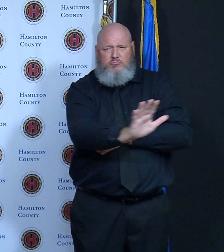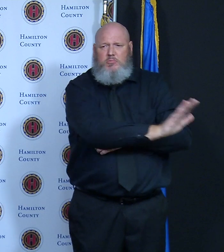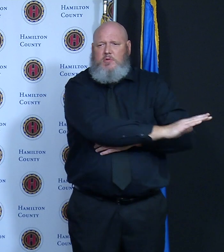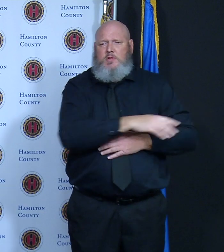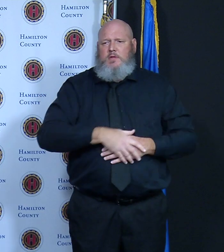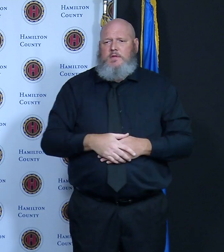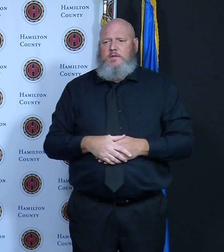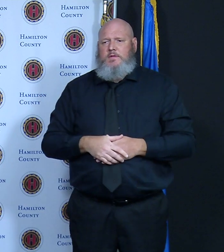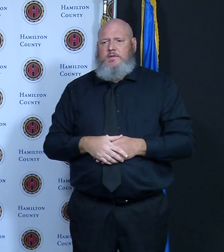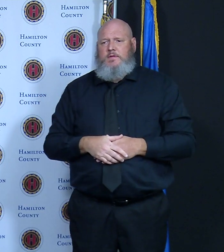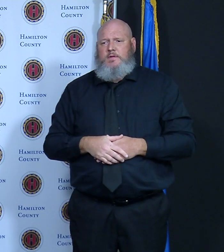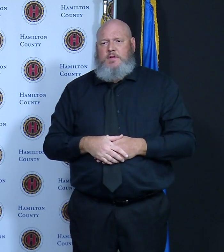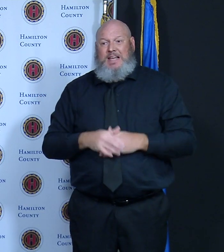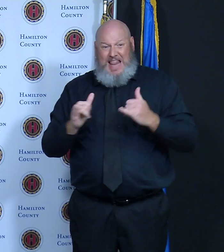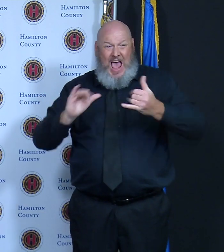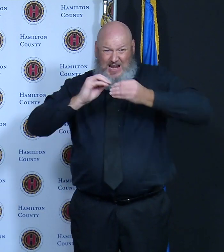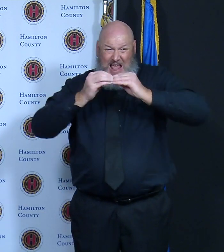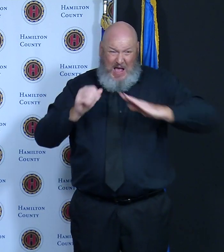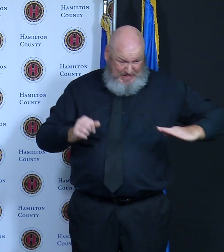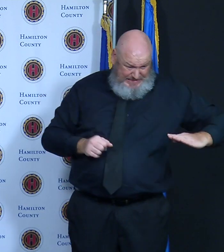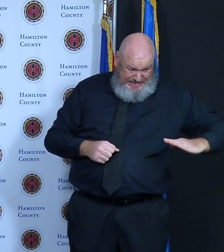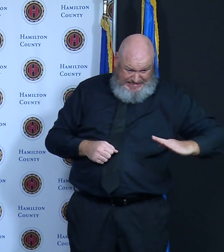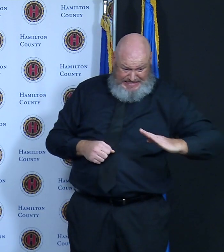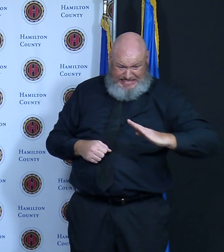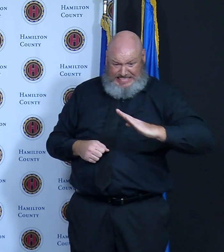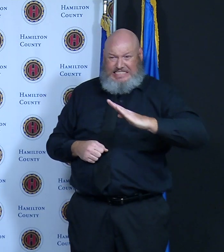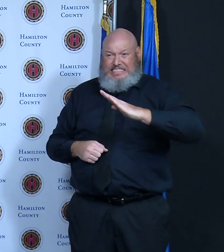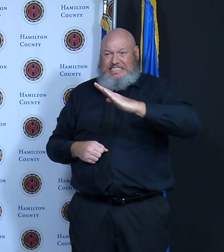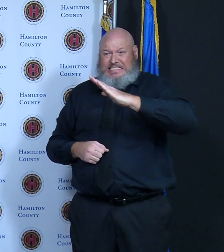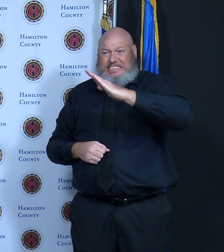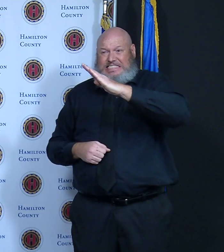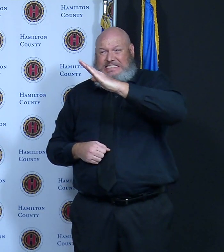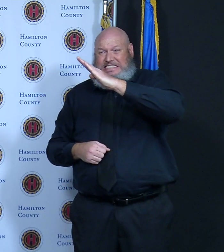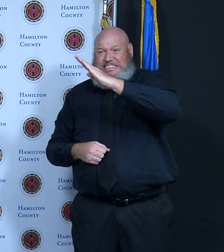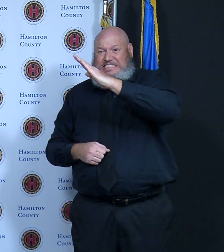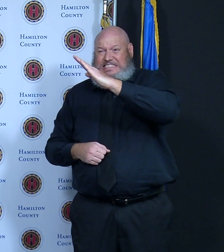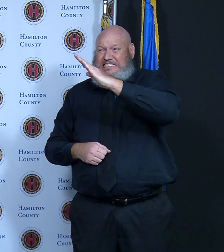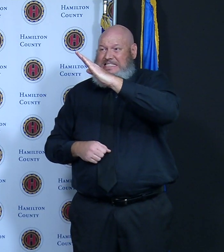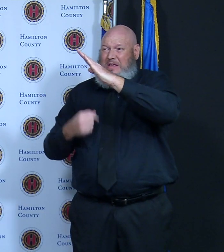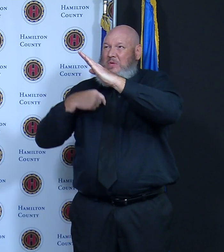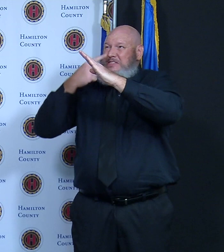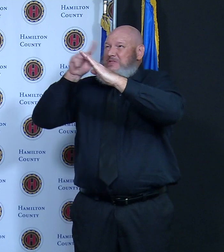that's what all of this is about is flattening the curve so that they have